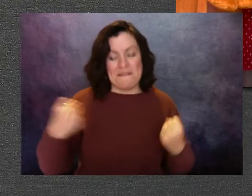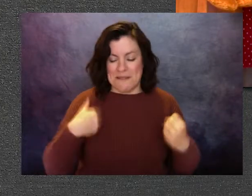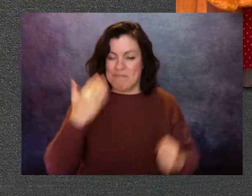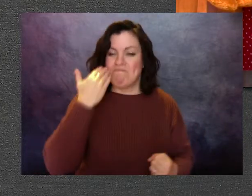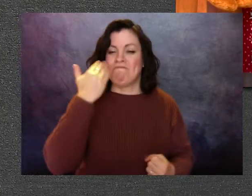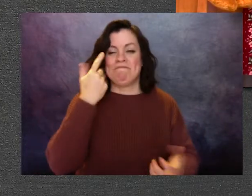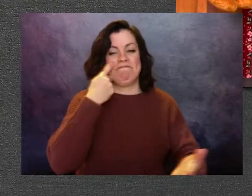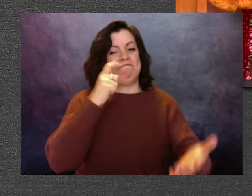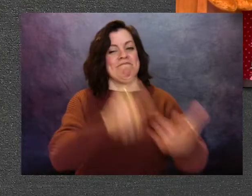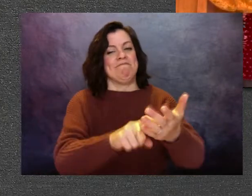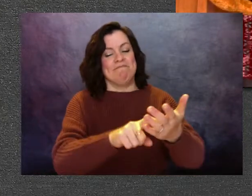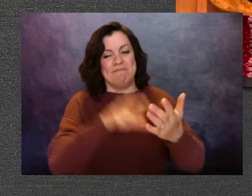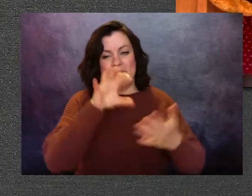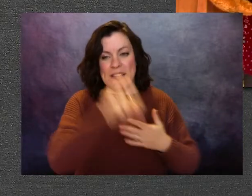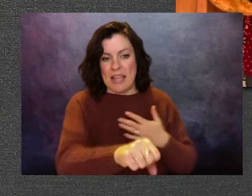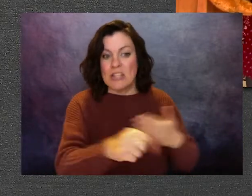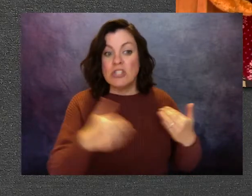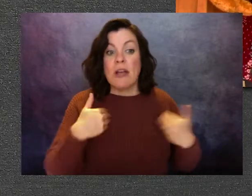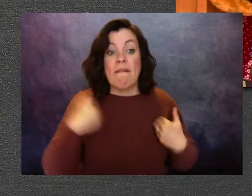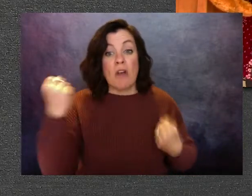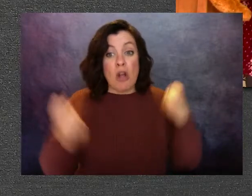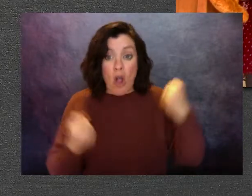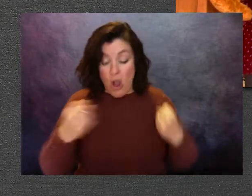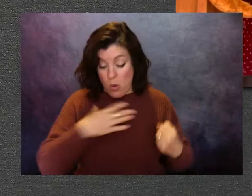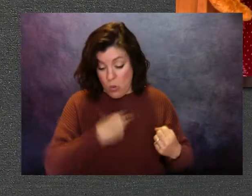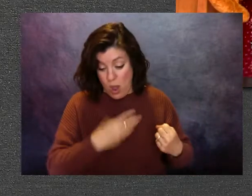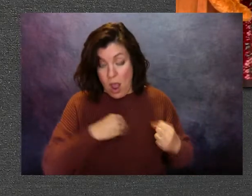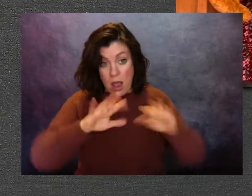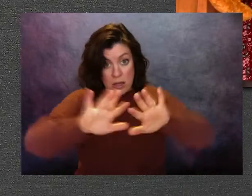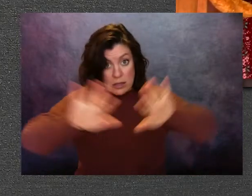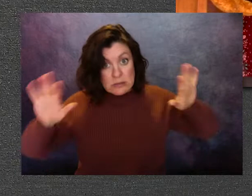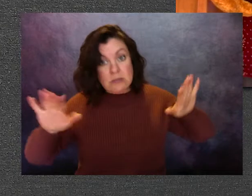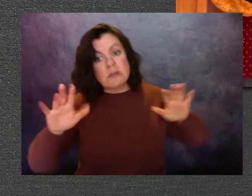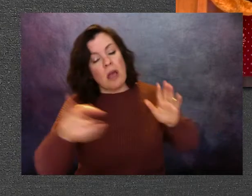there's those red and white stripes on everything.